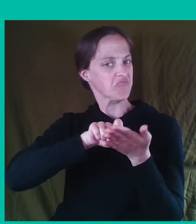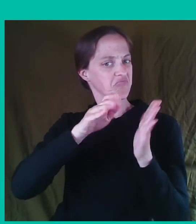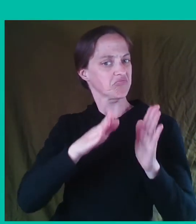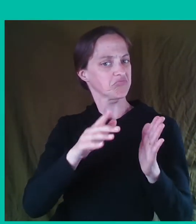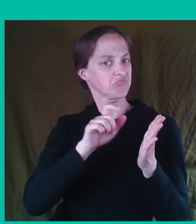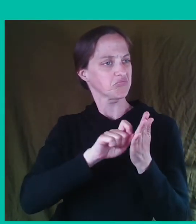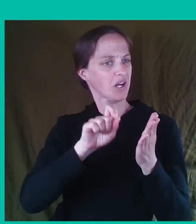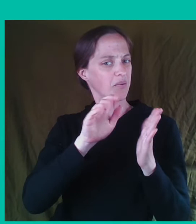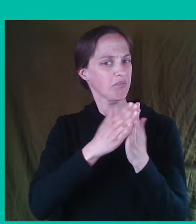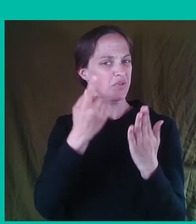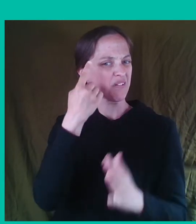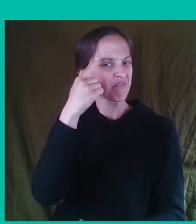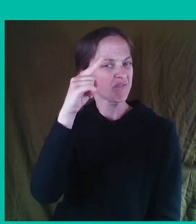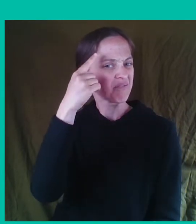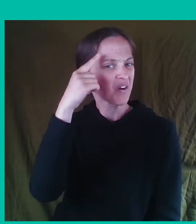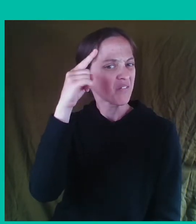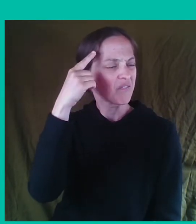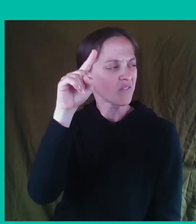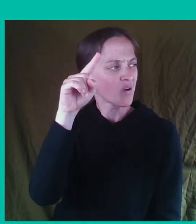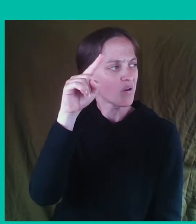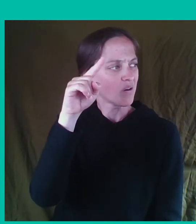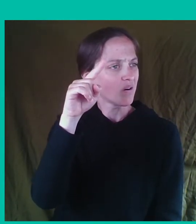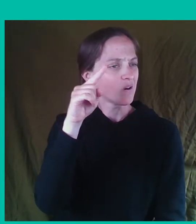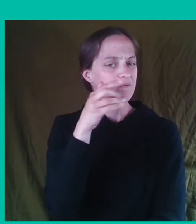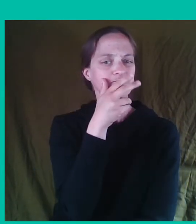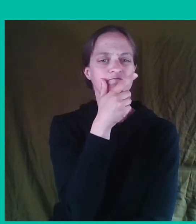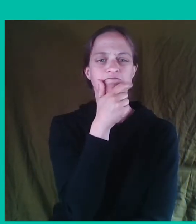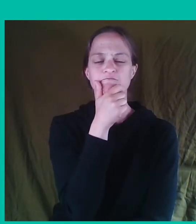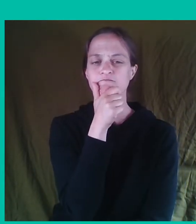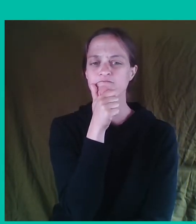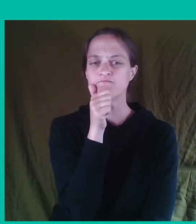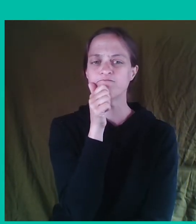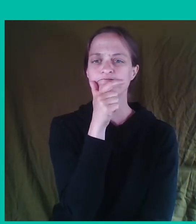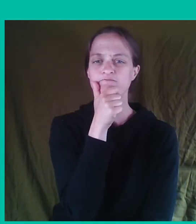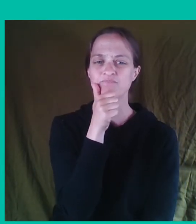Why did she write this book? Take a moment to think.